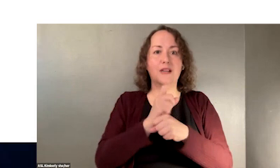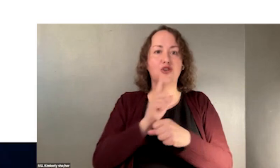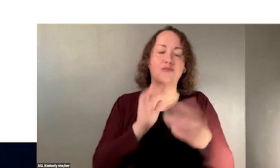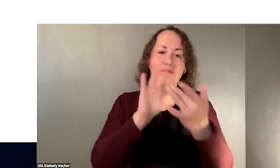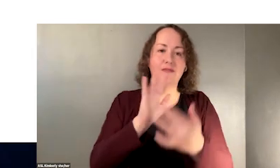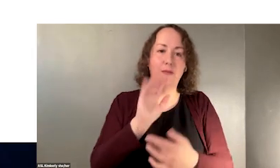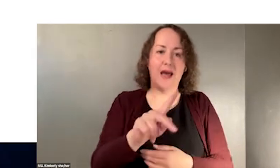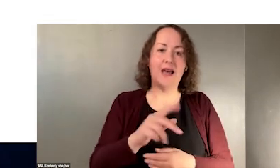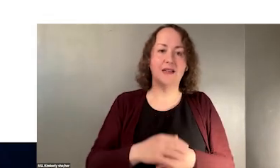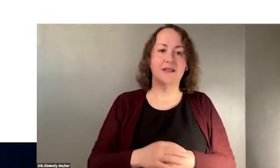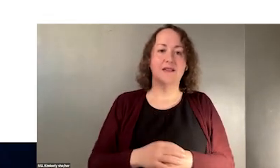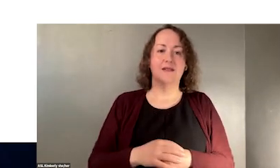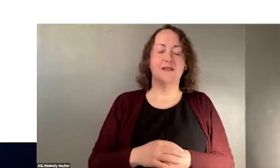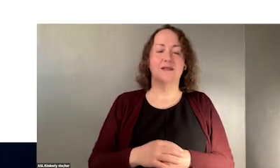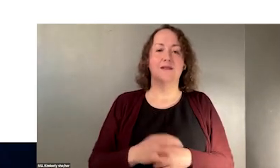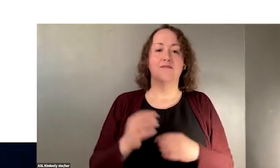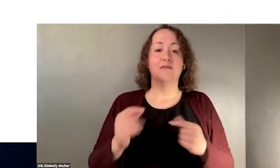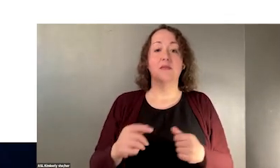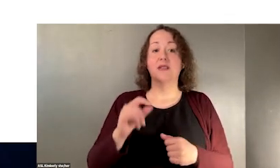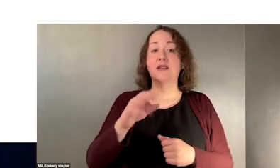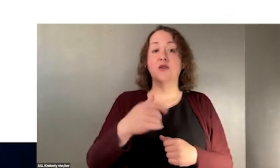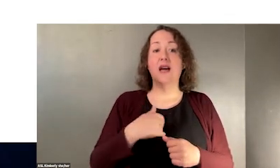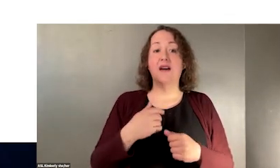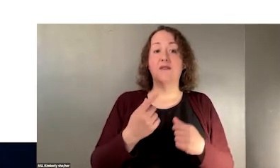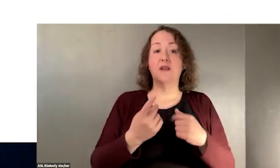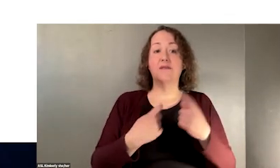If you do have any SciENcv technical questions or immediate assistance,